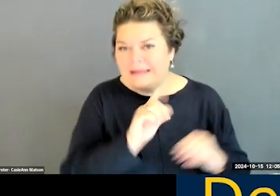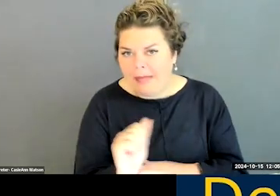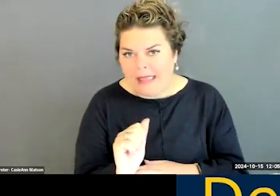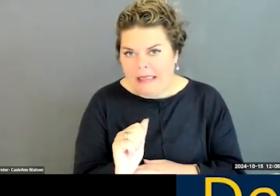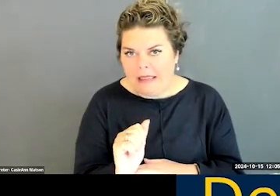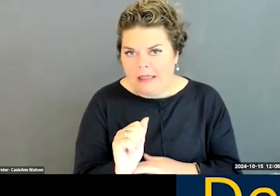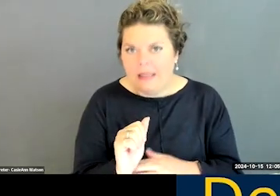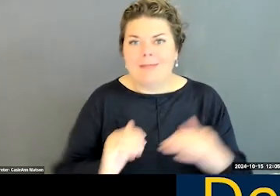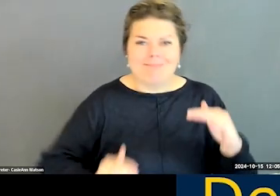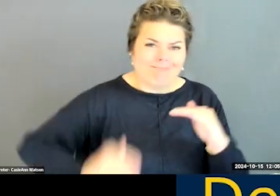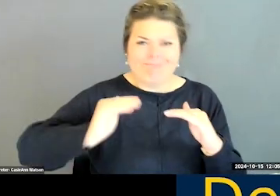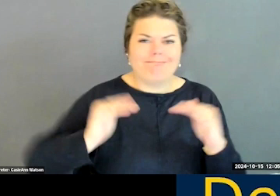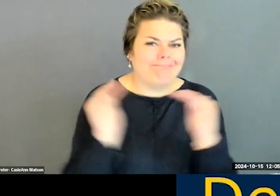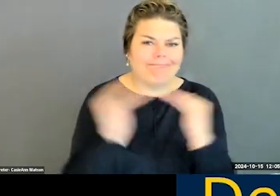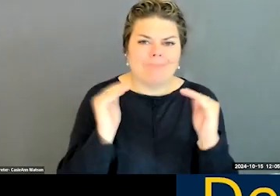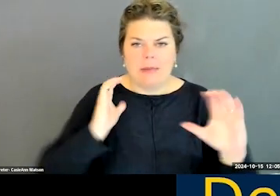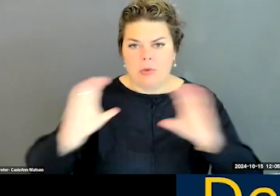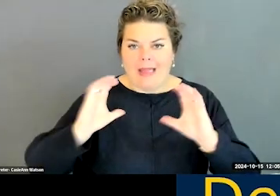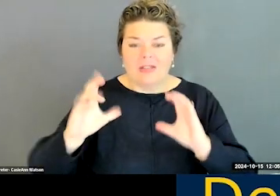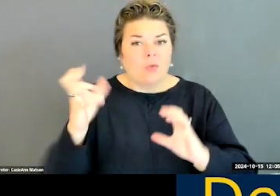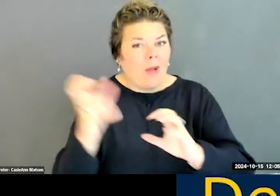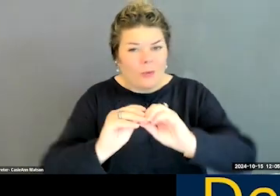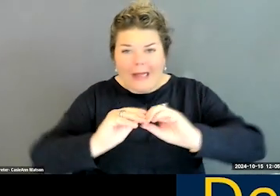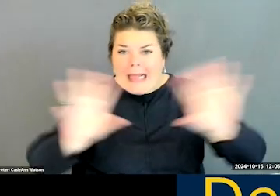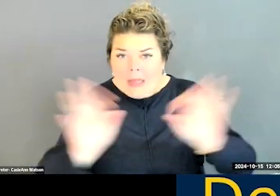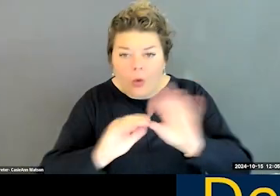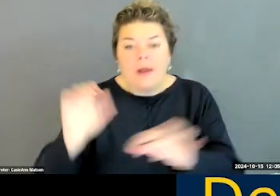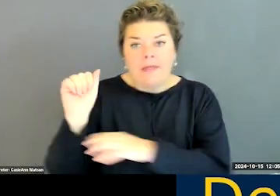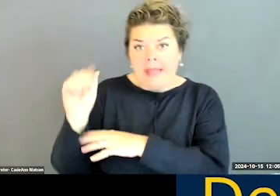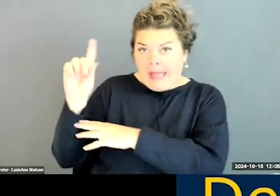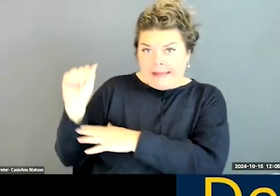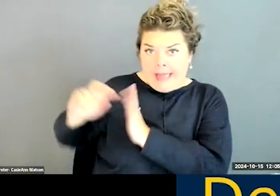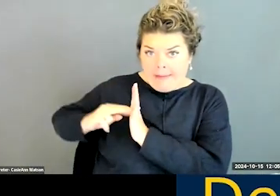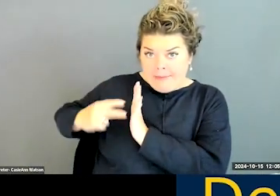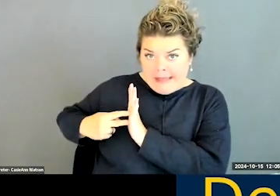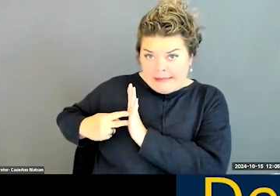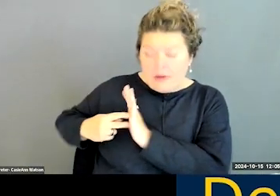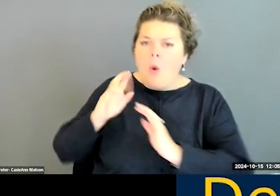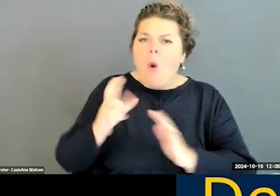Just to be clear, and to avoid any confusion on what the ADA is telling us versus what we ourselves